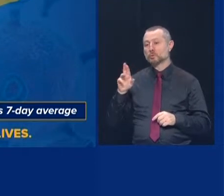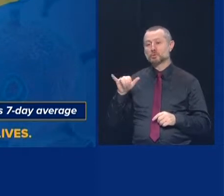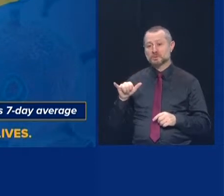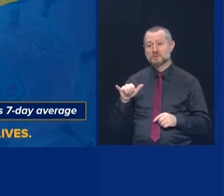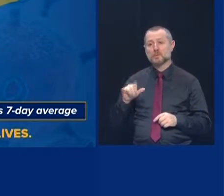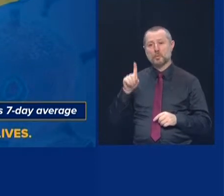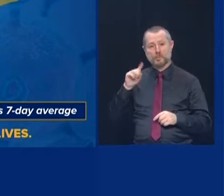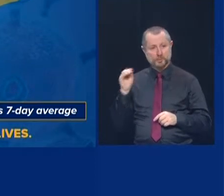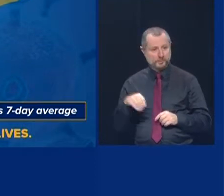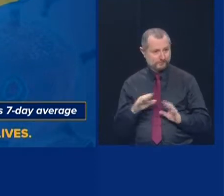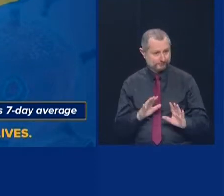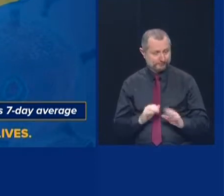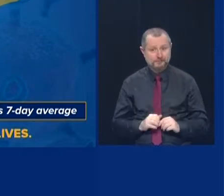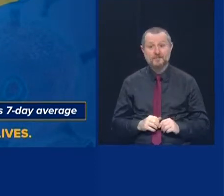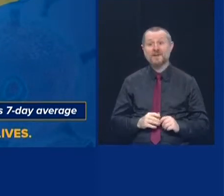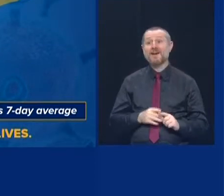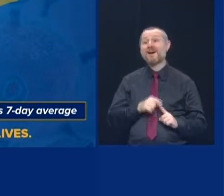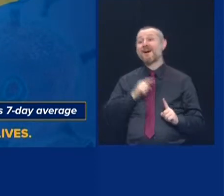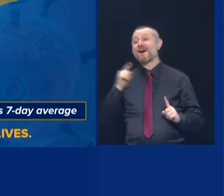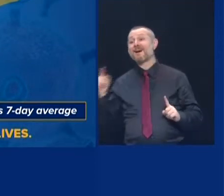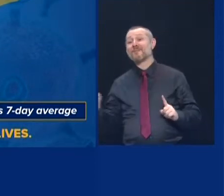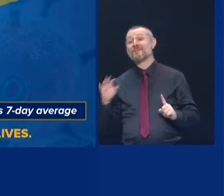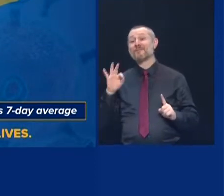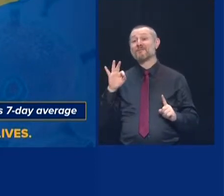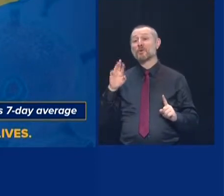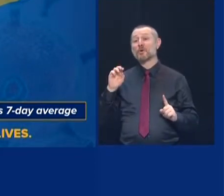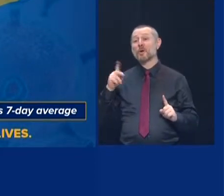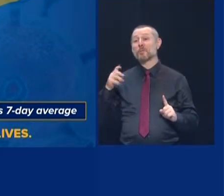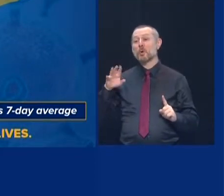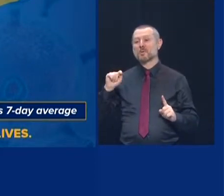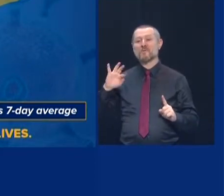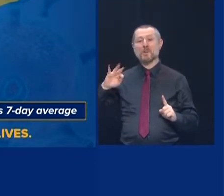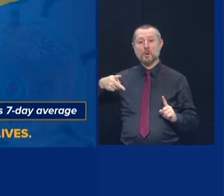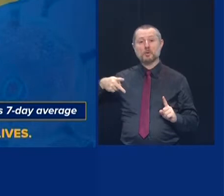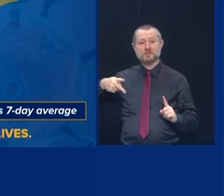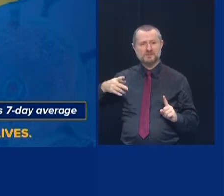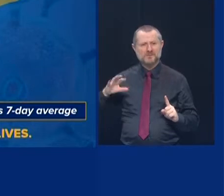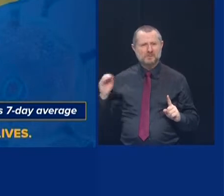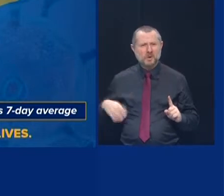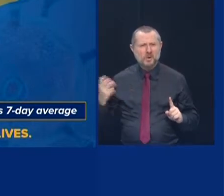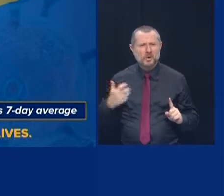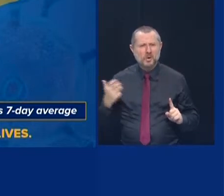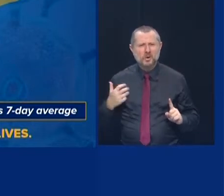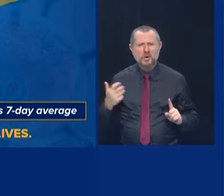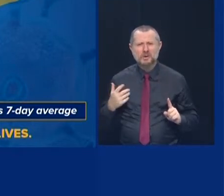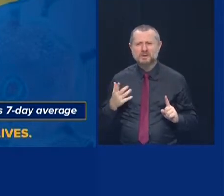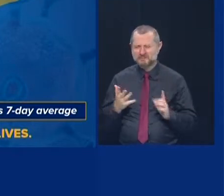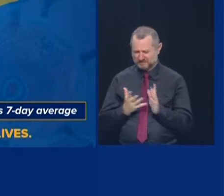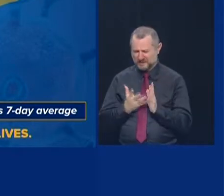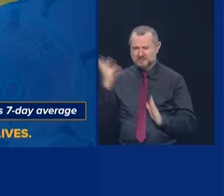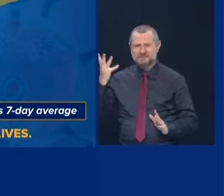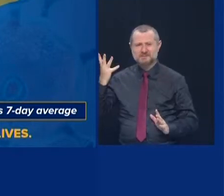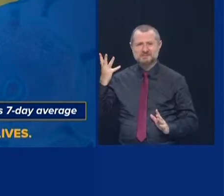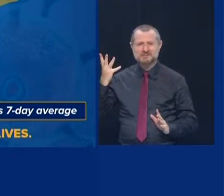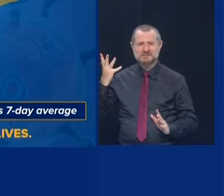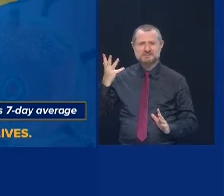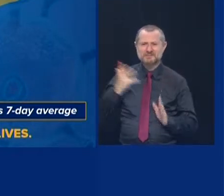LONG ISLAND, SAME THING. YOU GO FROM 1% INFECTION RATE IN WOODBURY TO ALMOST 5% IN